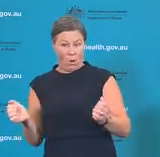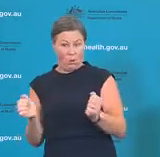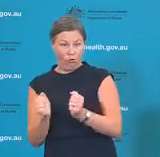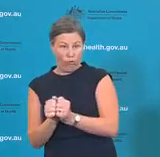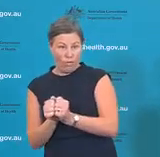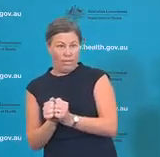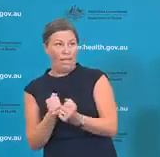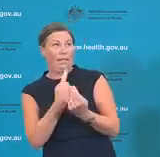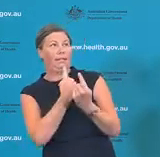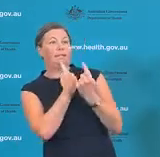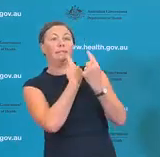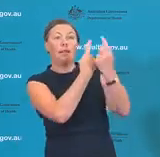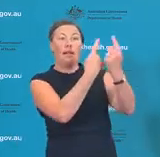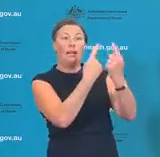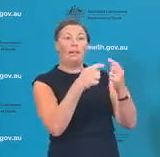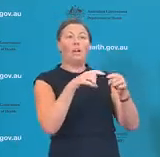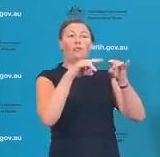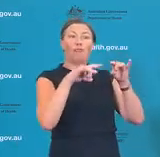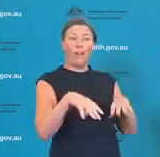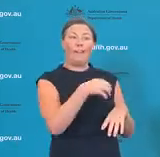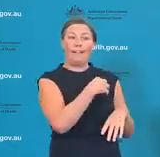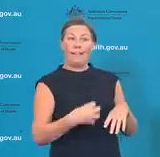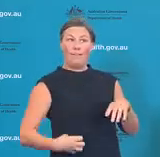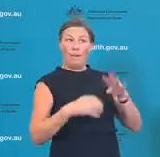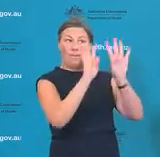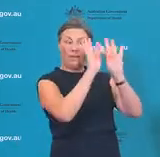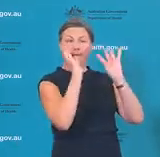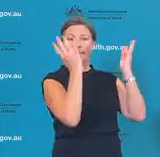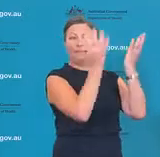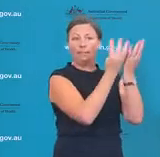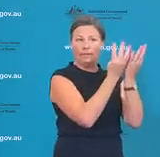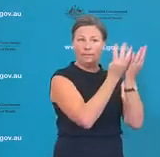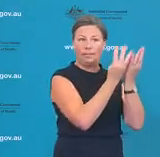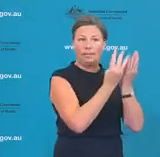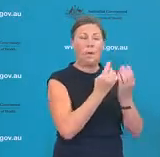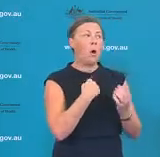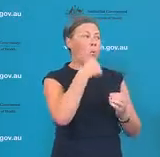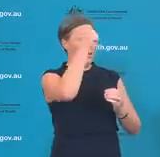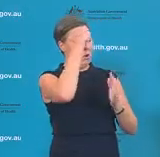has been working, but certainly we are well aware of the importance of IVF as a